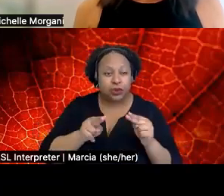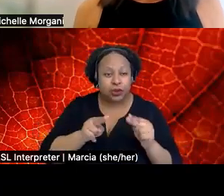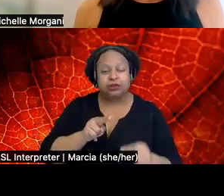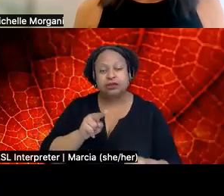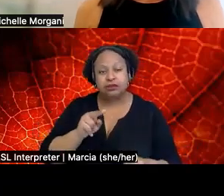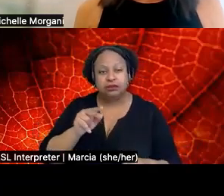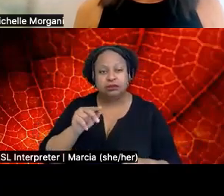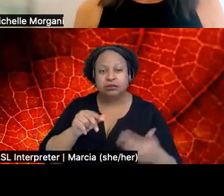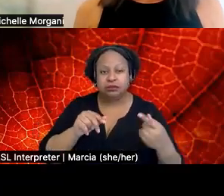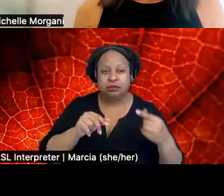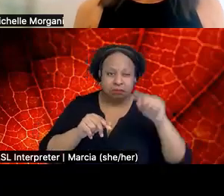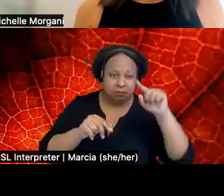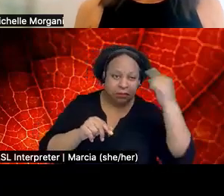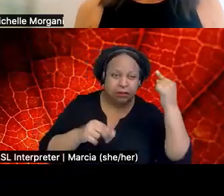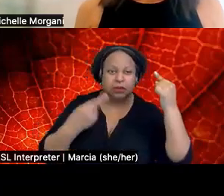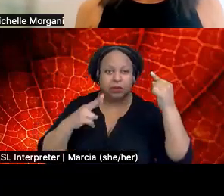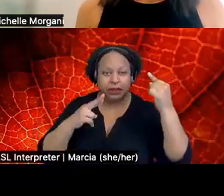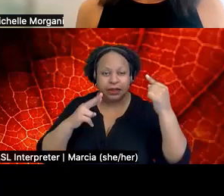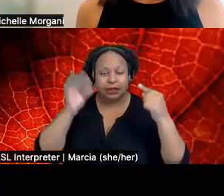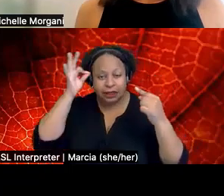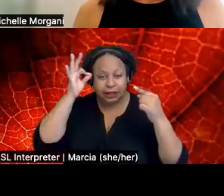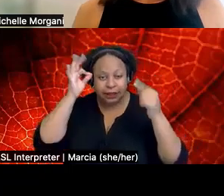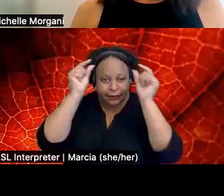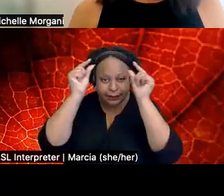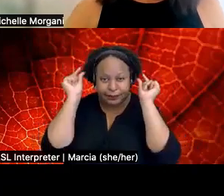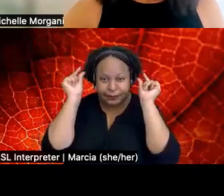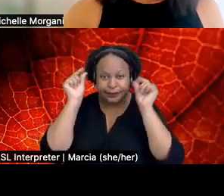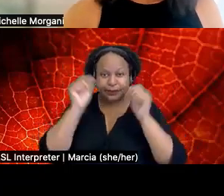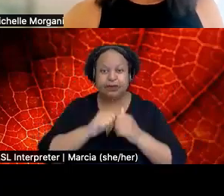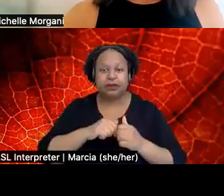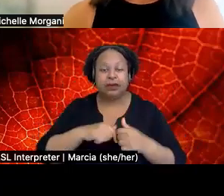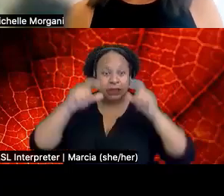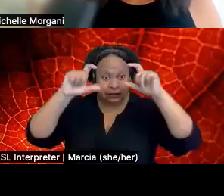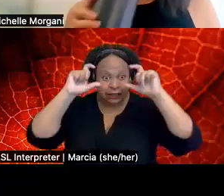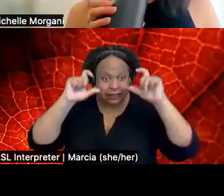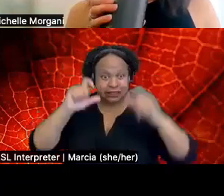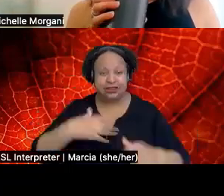and wearing an open collared white shirt with a green t-shirt underneath.